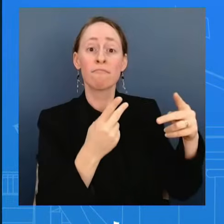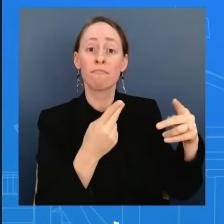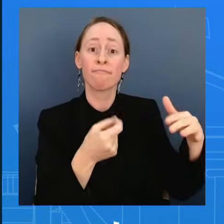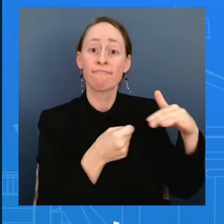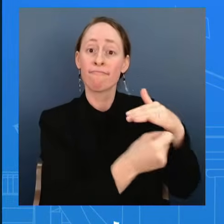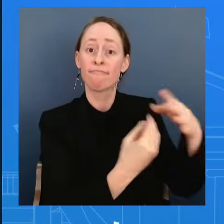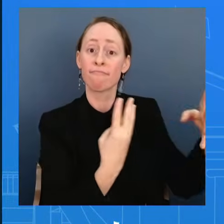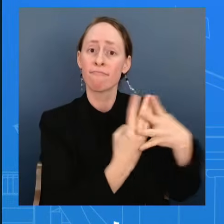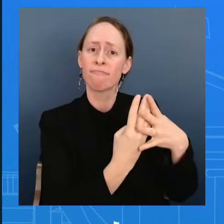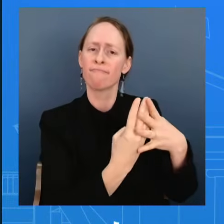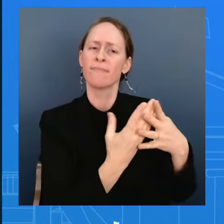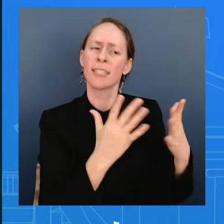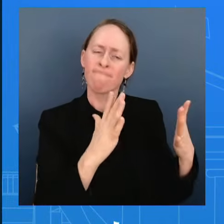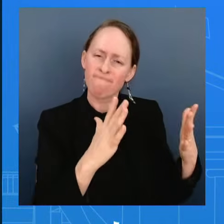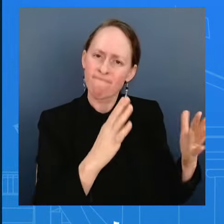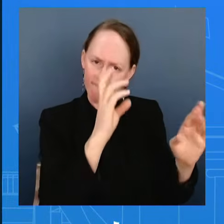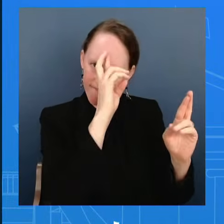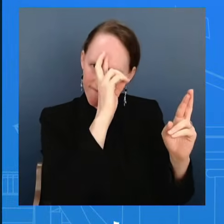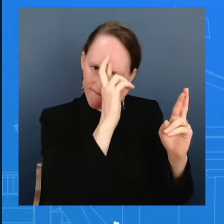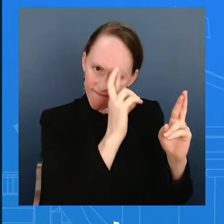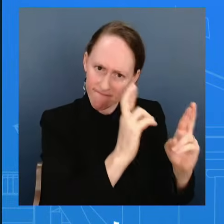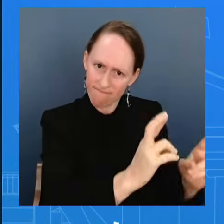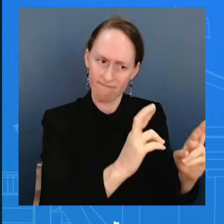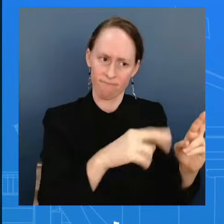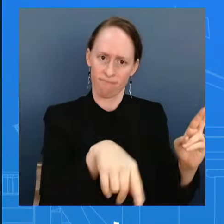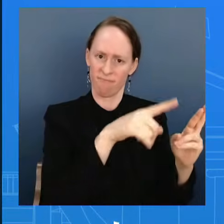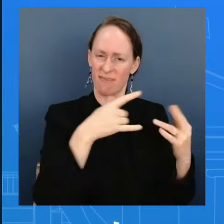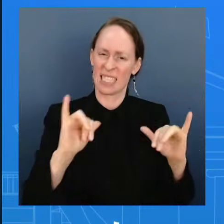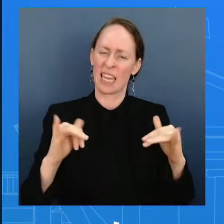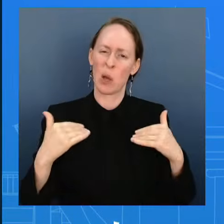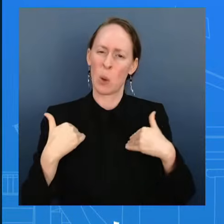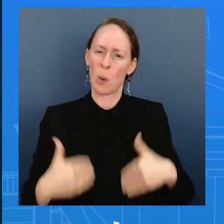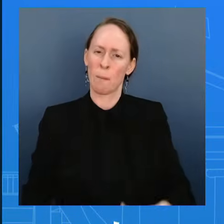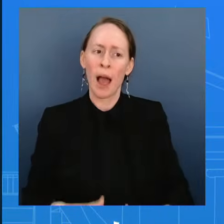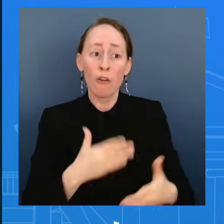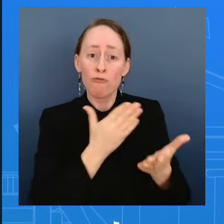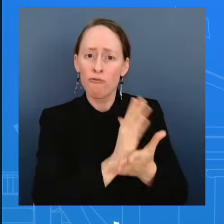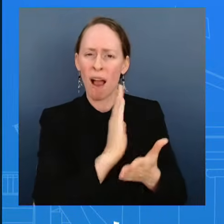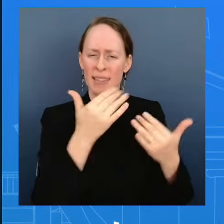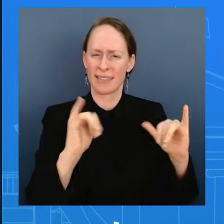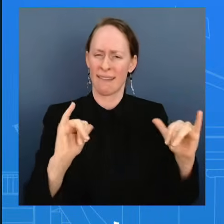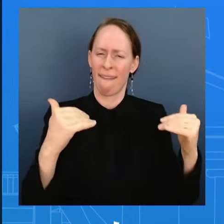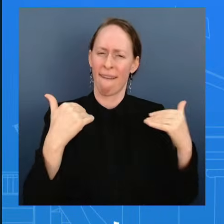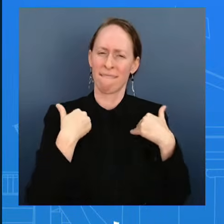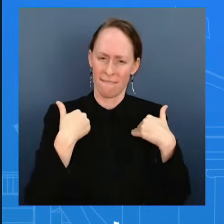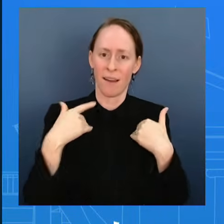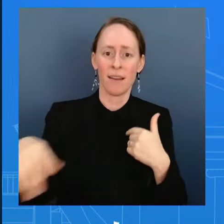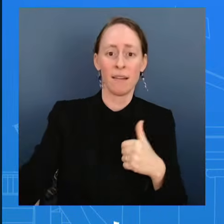we get those hostages home, we increase -- continue to increase humanitarian aid and end this war in Gaza. That's what we want to see.